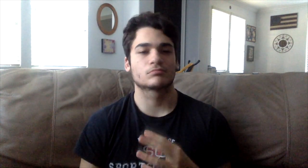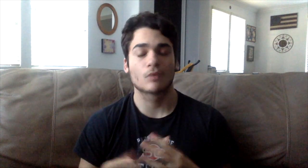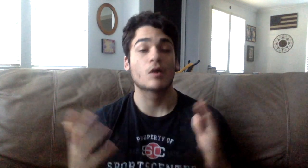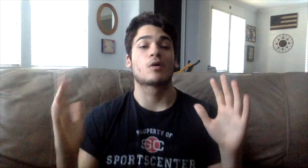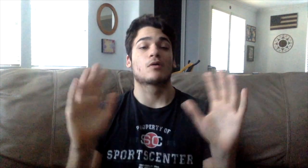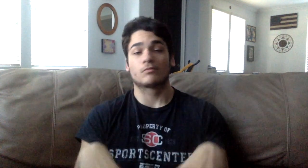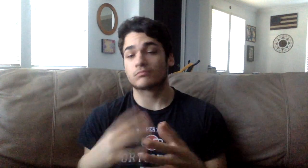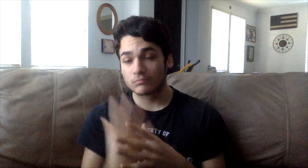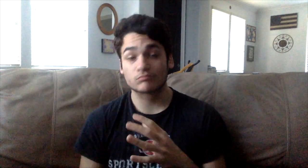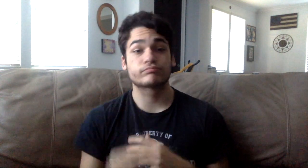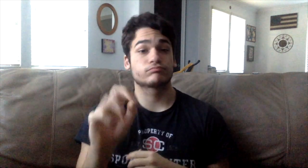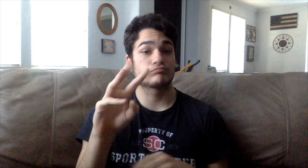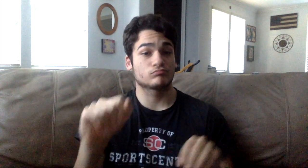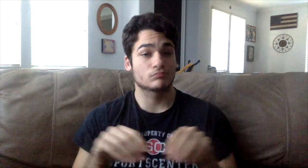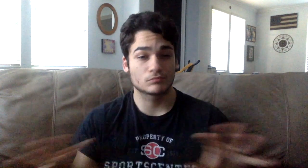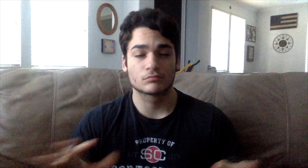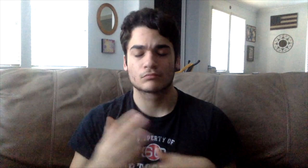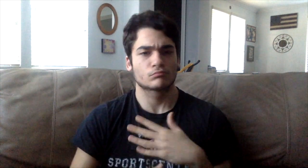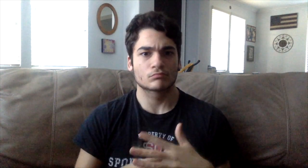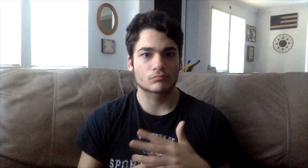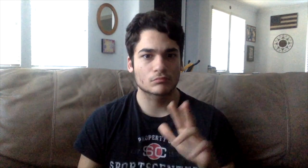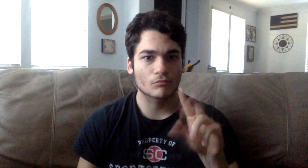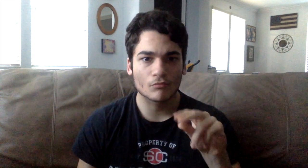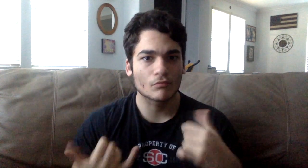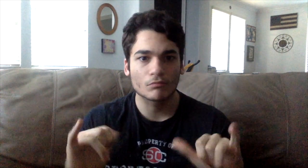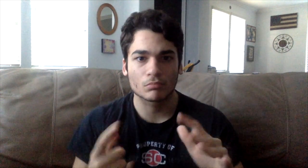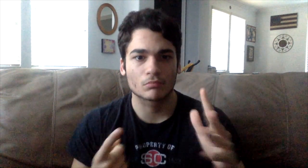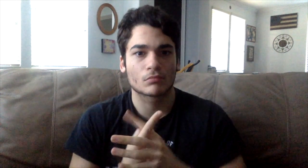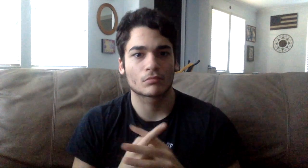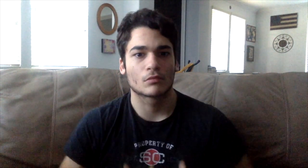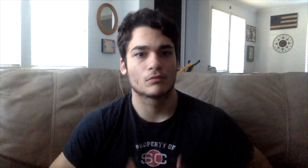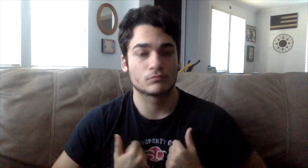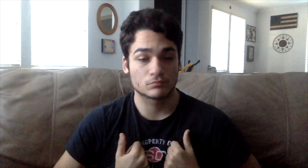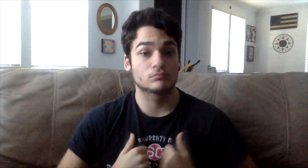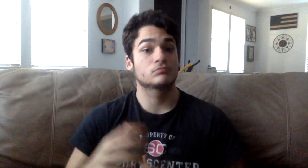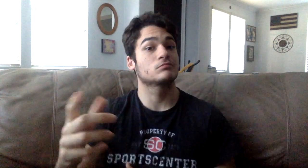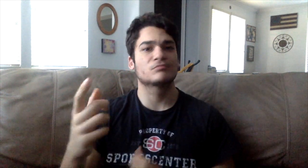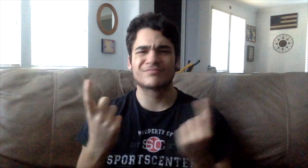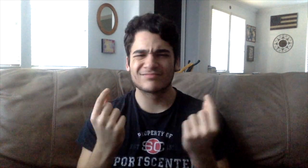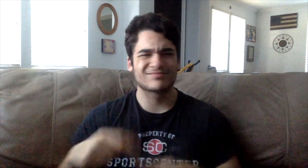The news got spreading. They were wrong, the leader has returned. What has the leader been doing for three weeks?